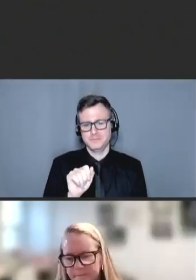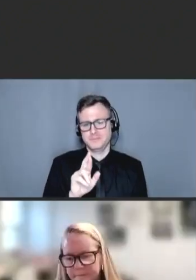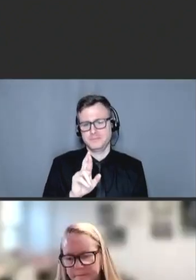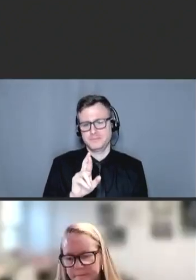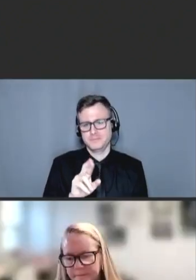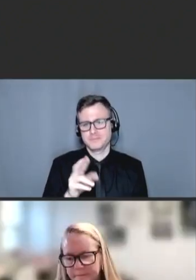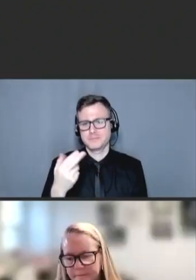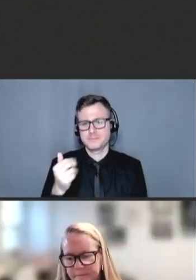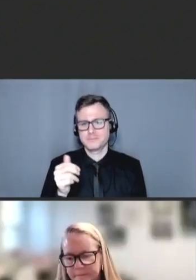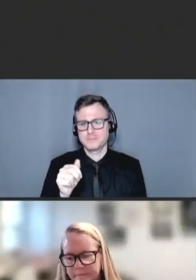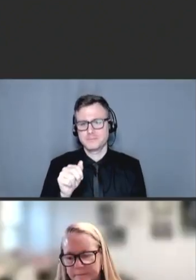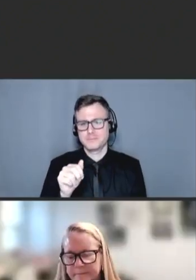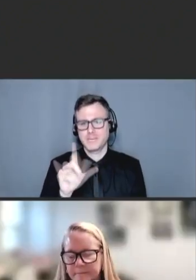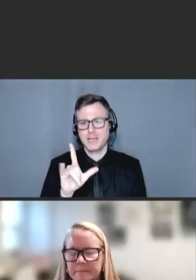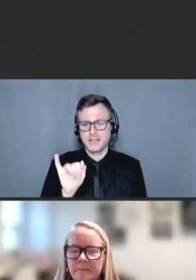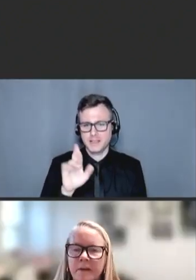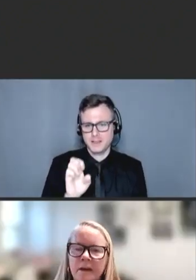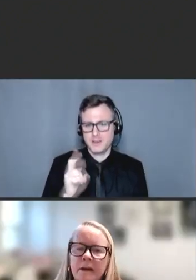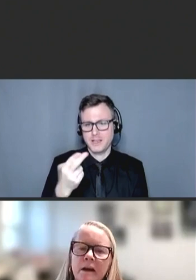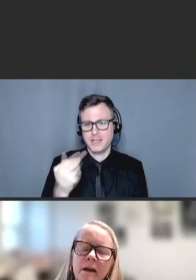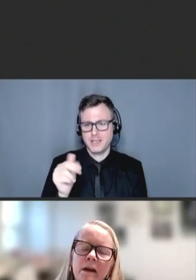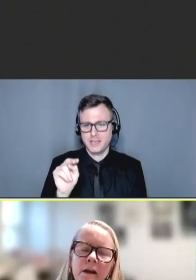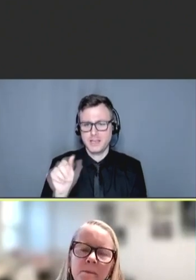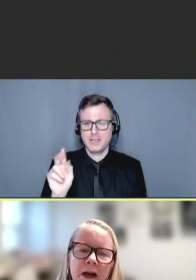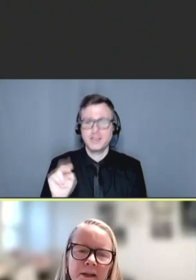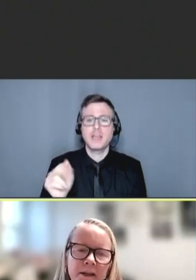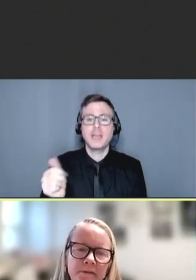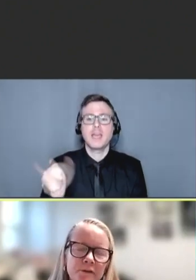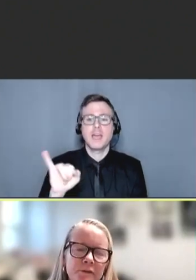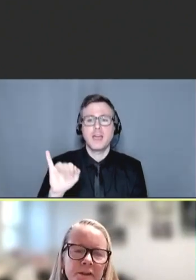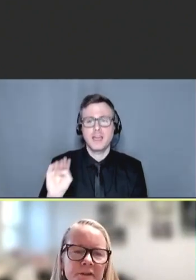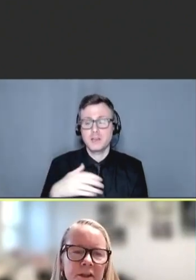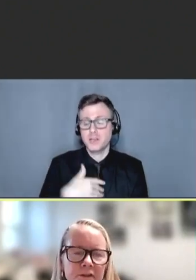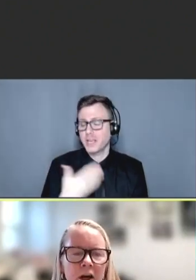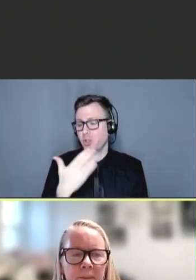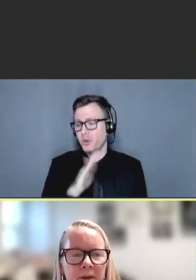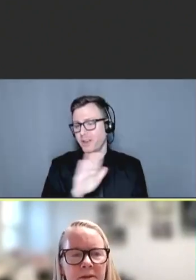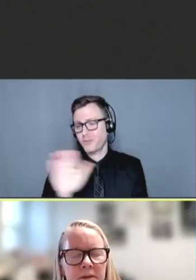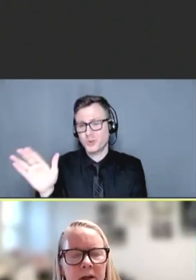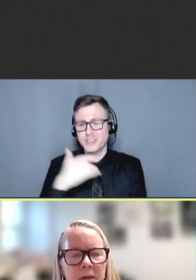Claire Hannan: Hi, good afternoon. Thanks, Dr. Hopkins.